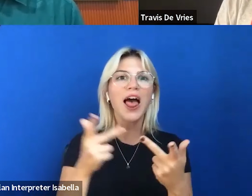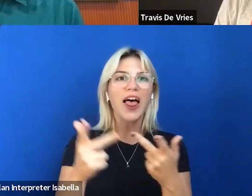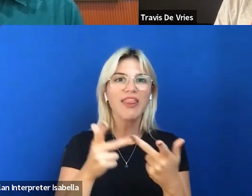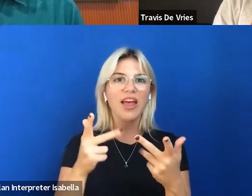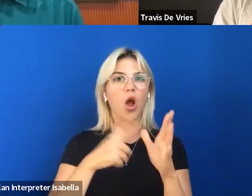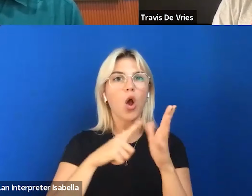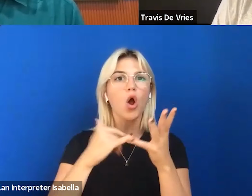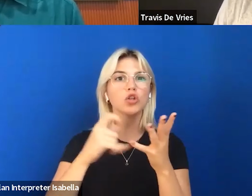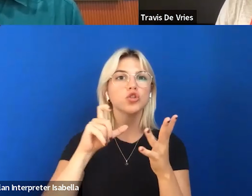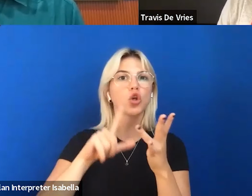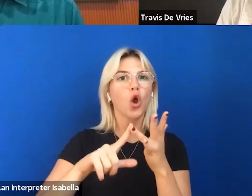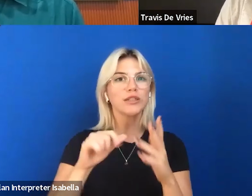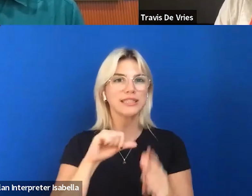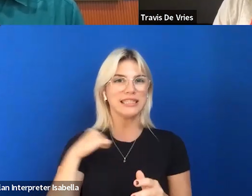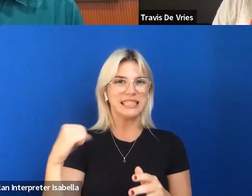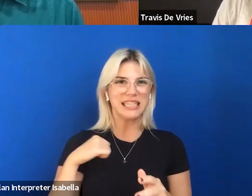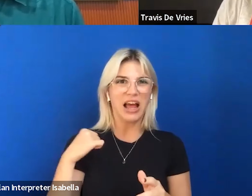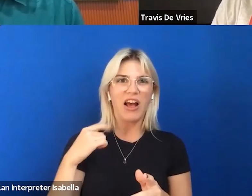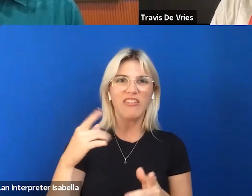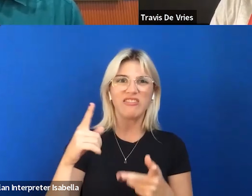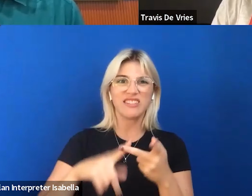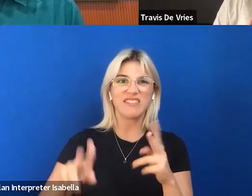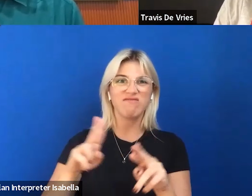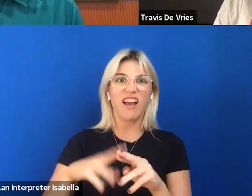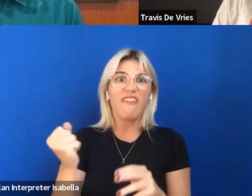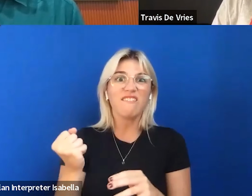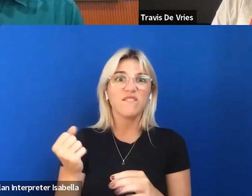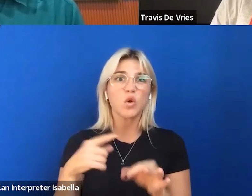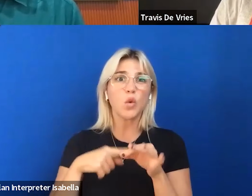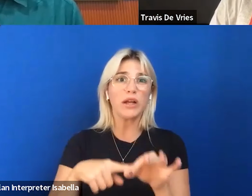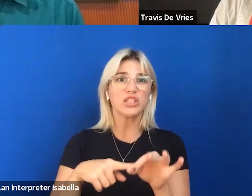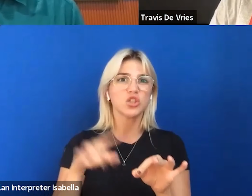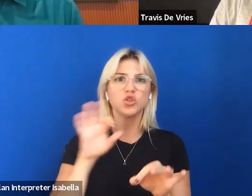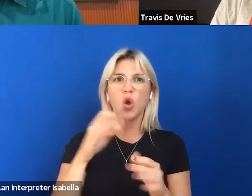If there are questions don't necessarily ask the only First Nations person in the room.